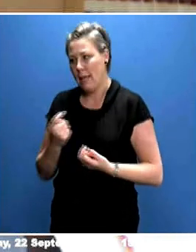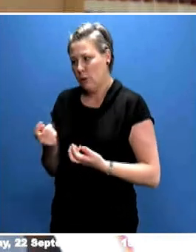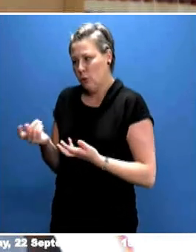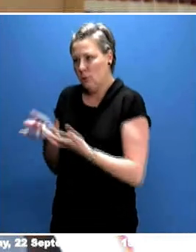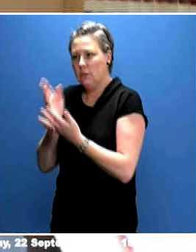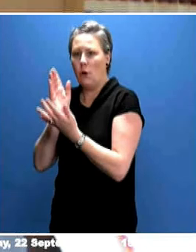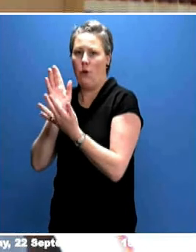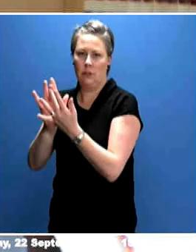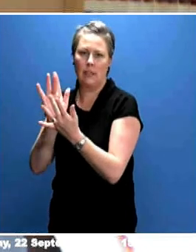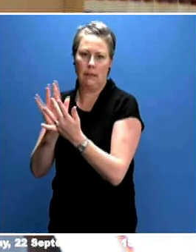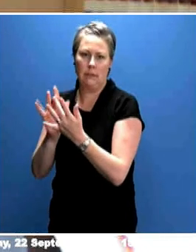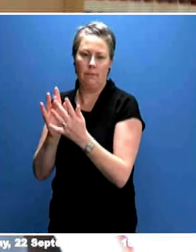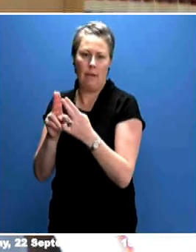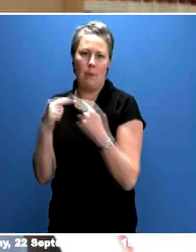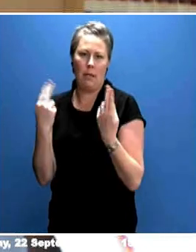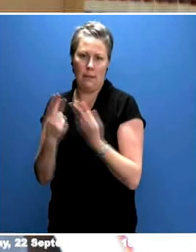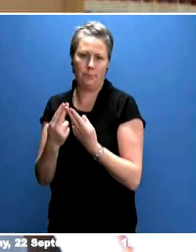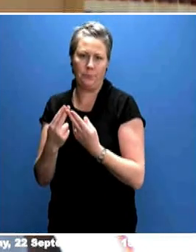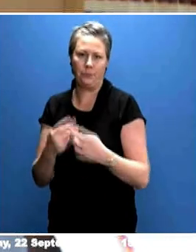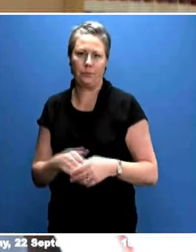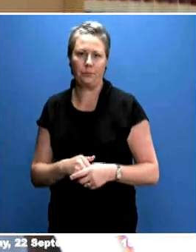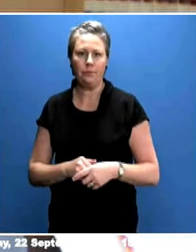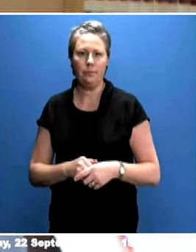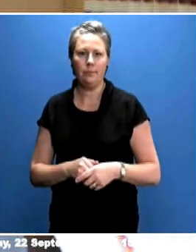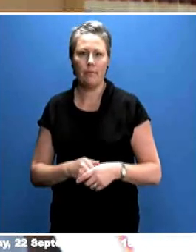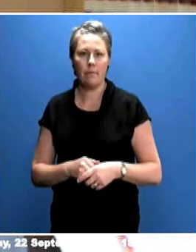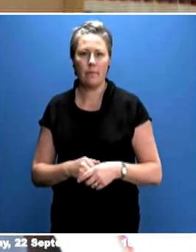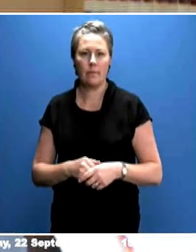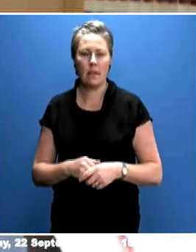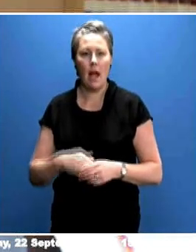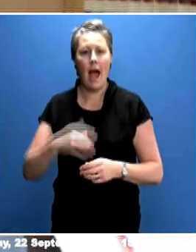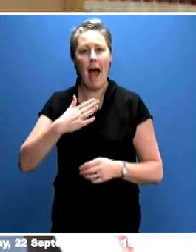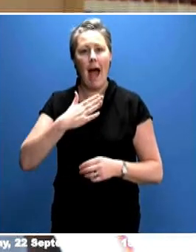family, and part of our therapeutic cultural support worker is to ensure